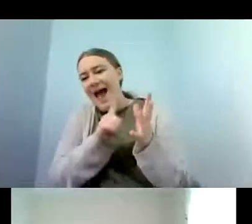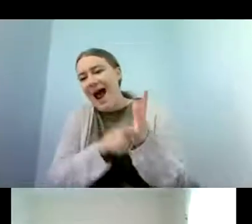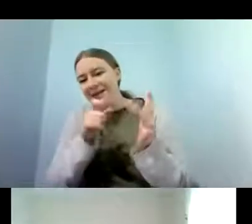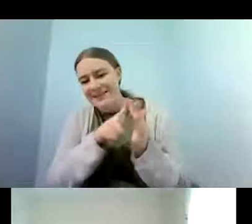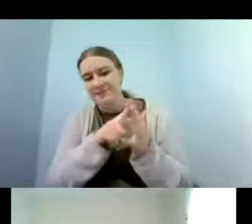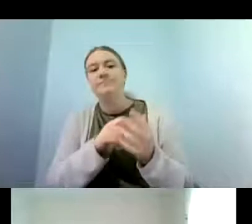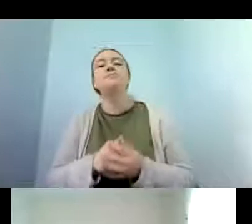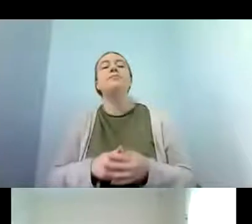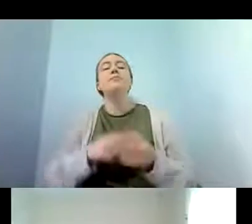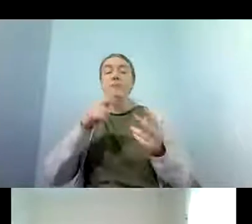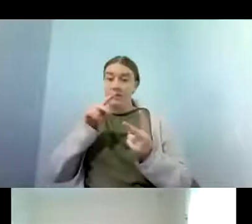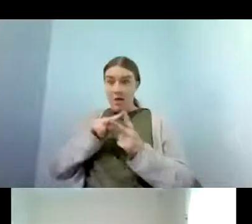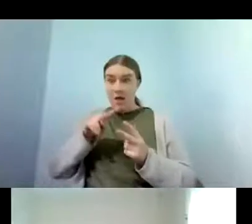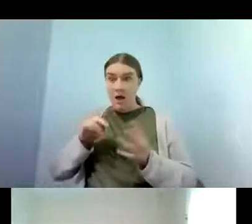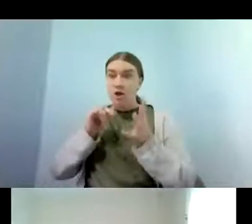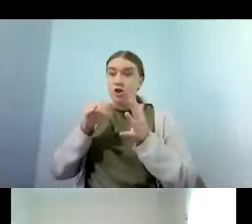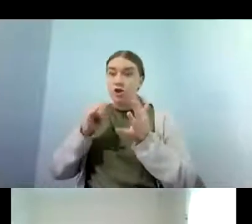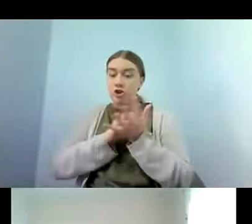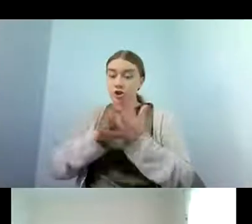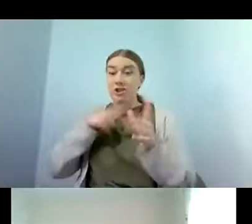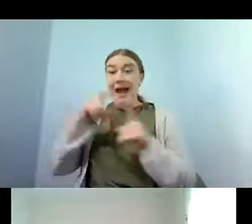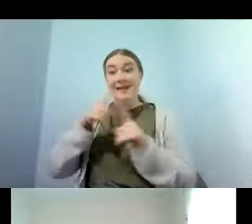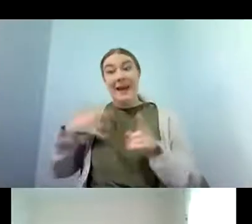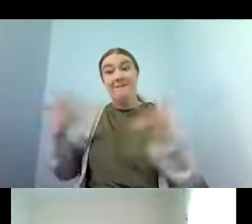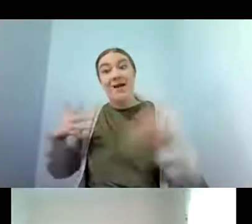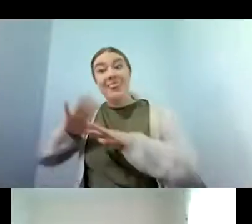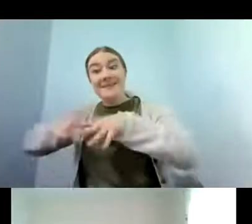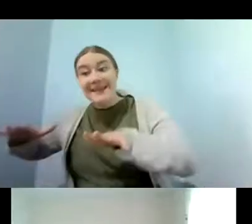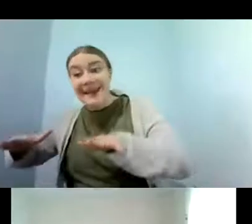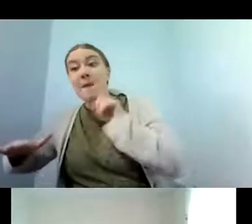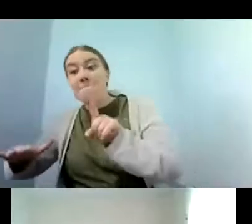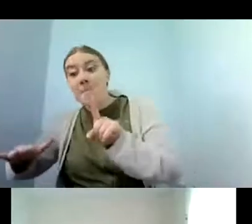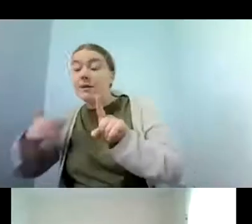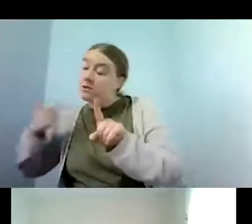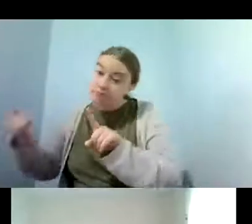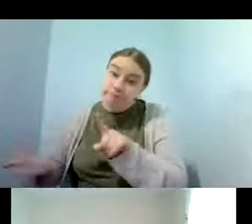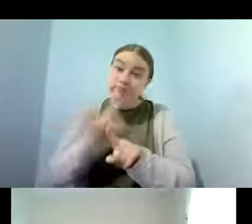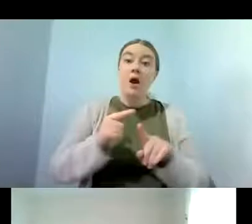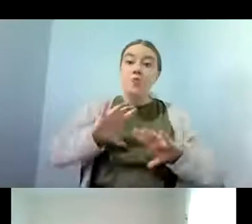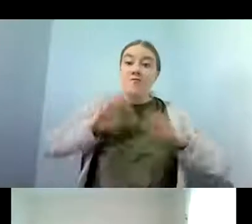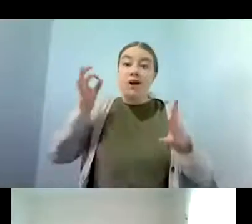sea but they return to fresh water every year to spawn and typically they do this in april or may